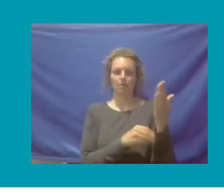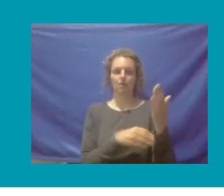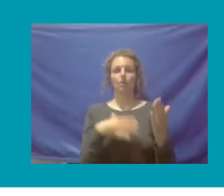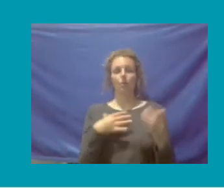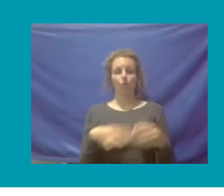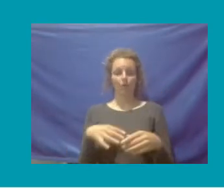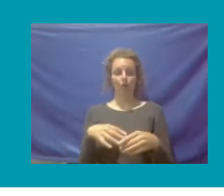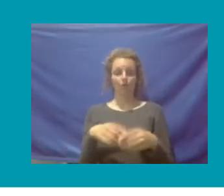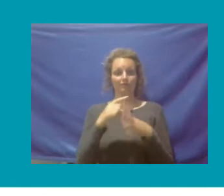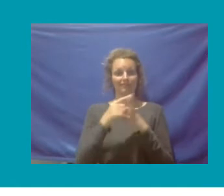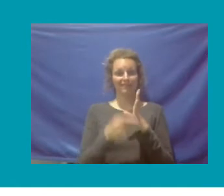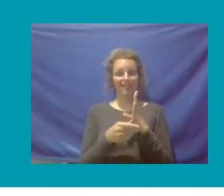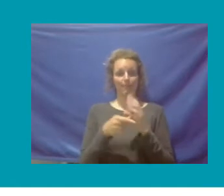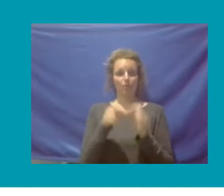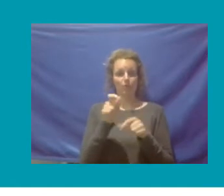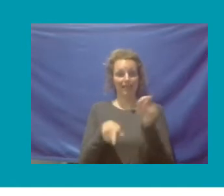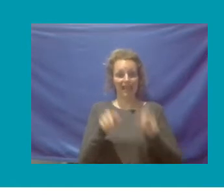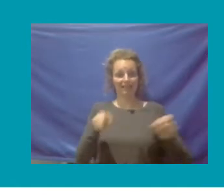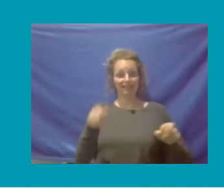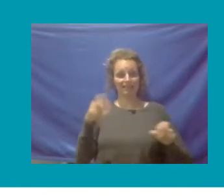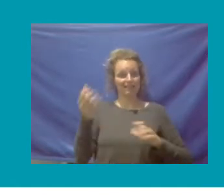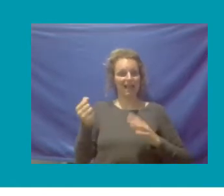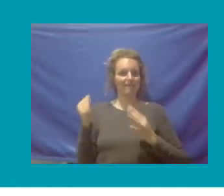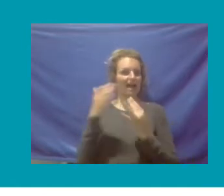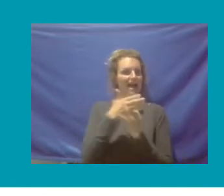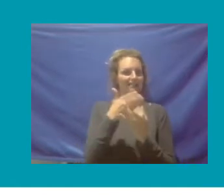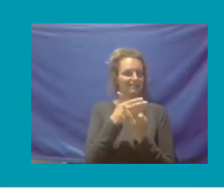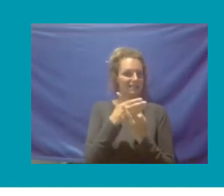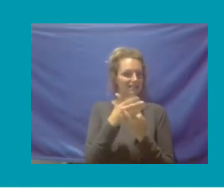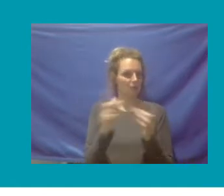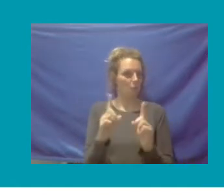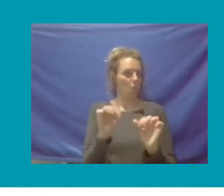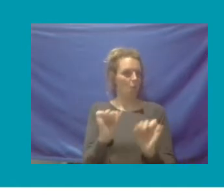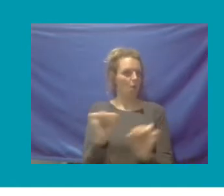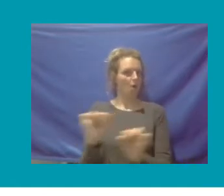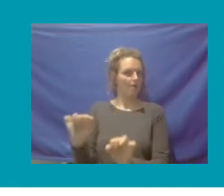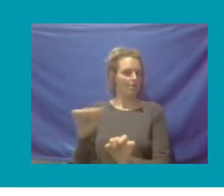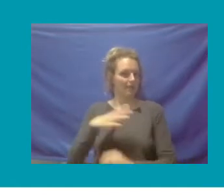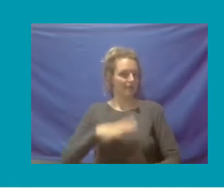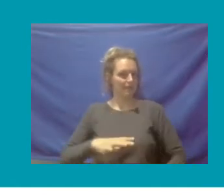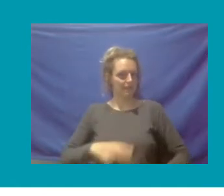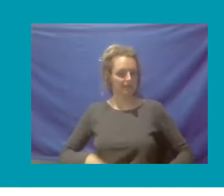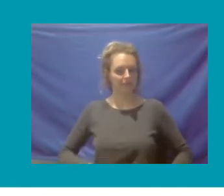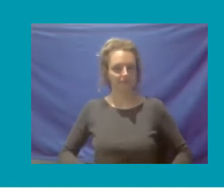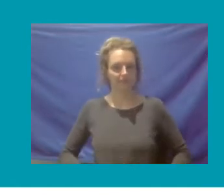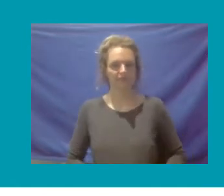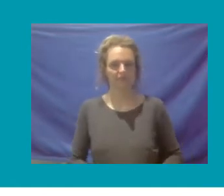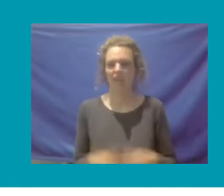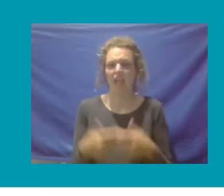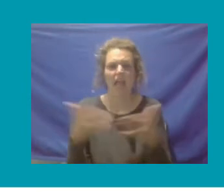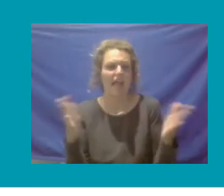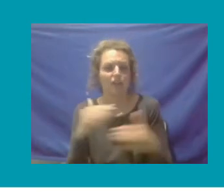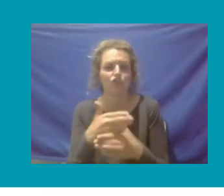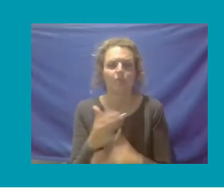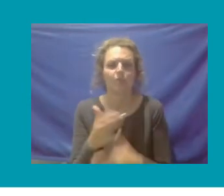That's going to be. not just any job, the job that's right for them. You know, we know that a lot of employment